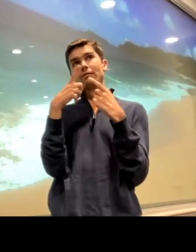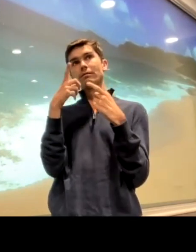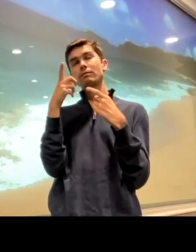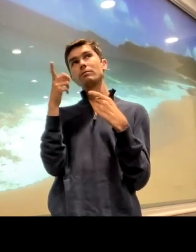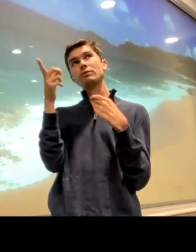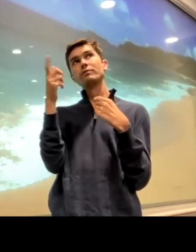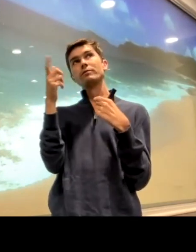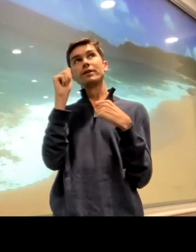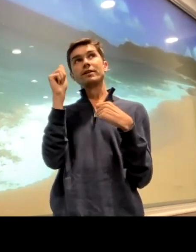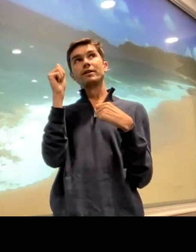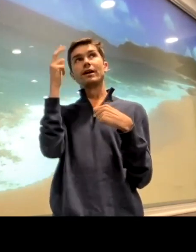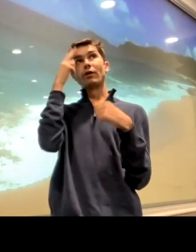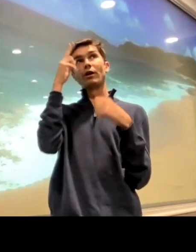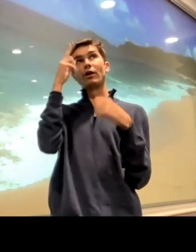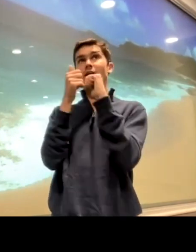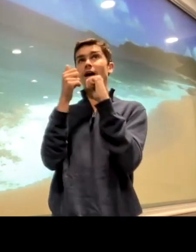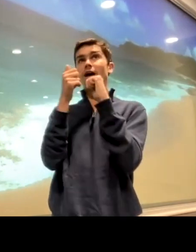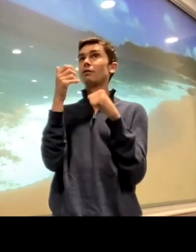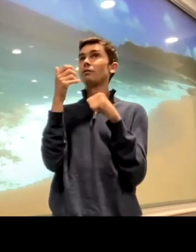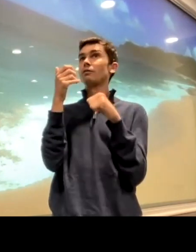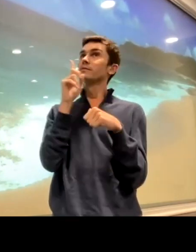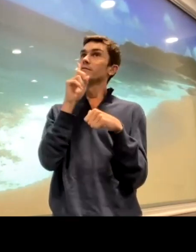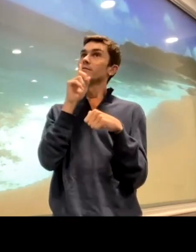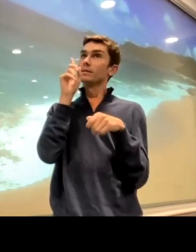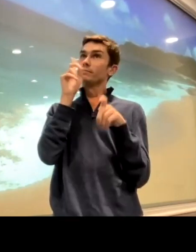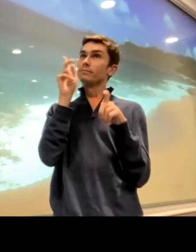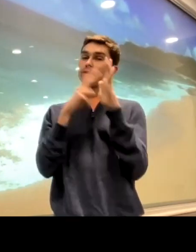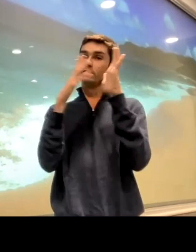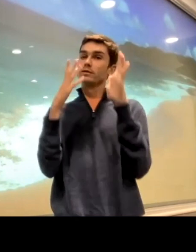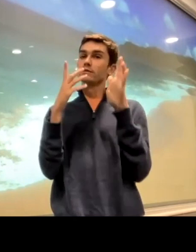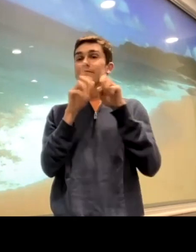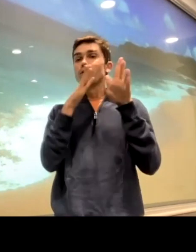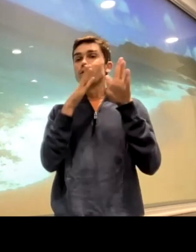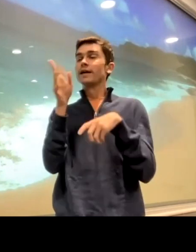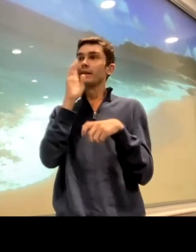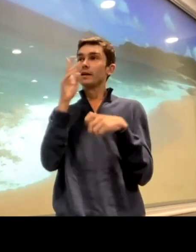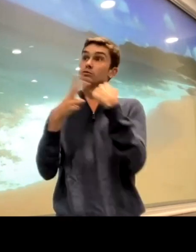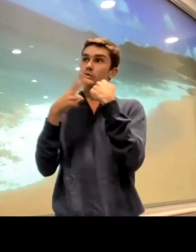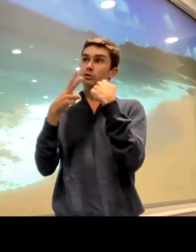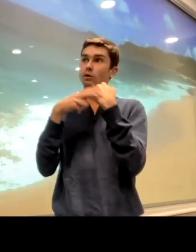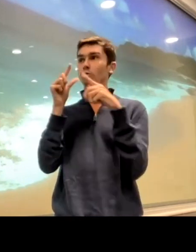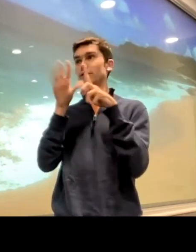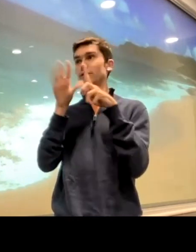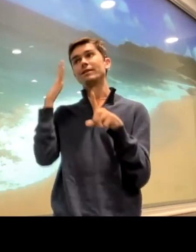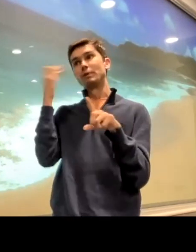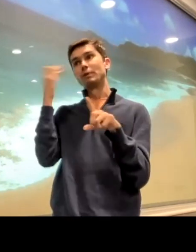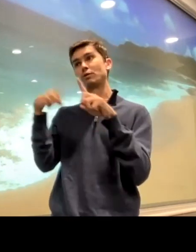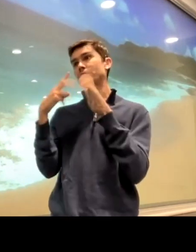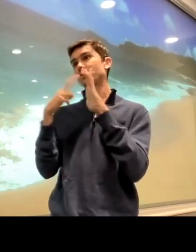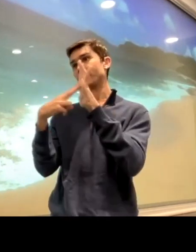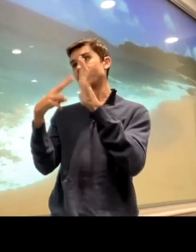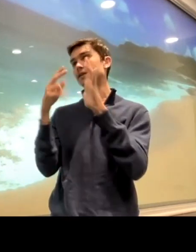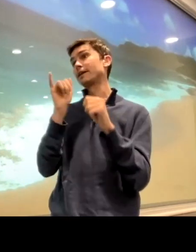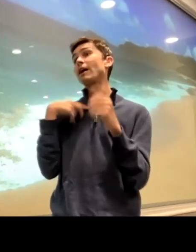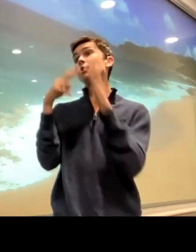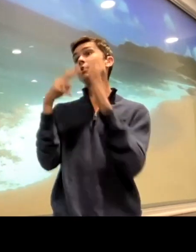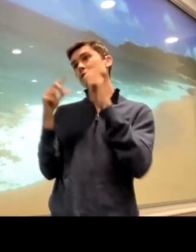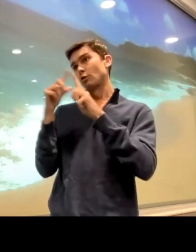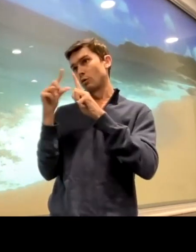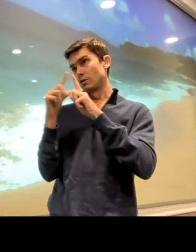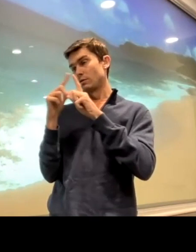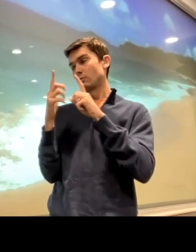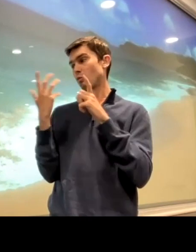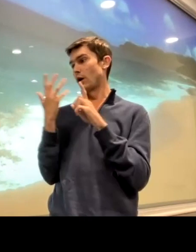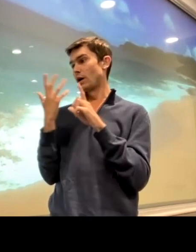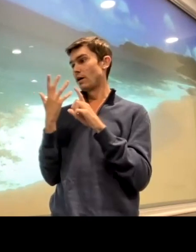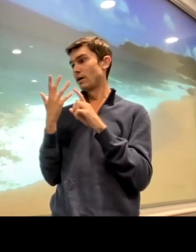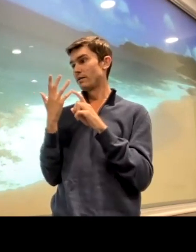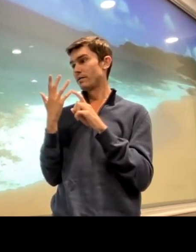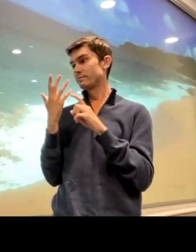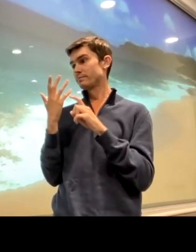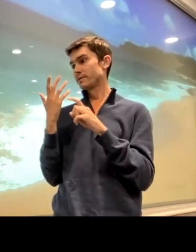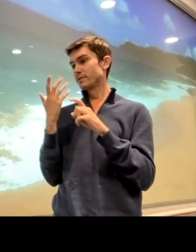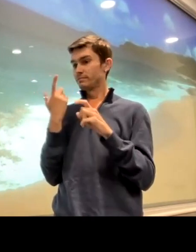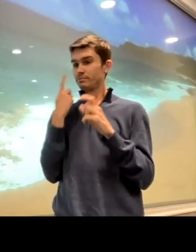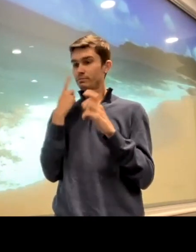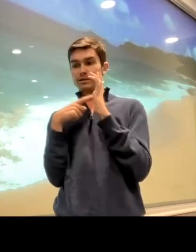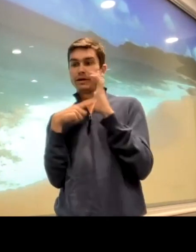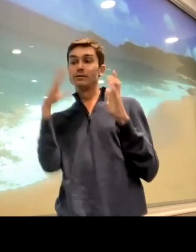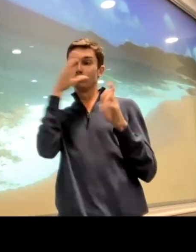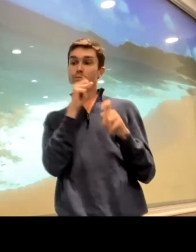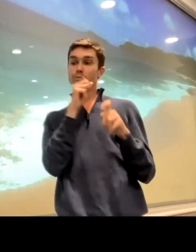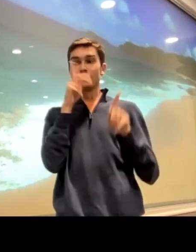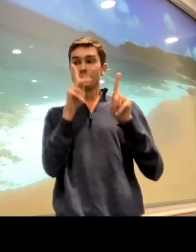for their storage. Um, memories around words. For example, I would assume that here in person may read a word and easily forget the but may remember the word based on its phonology,